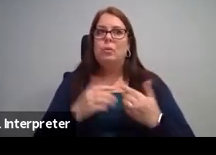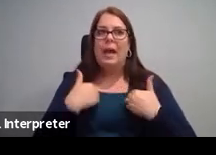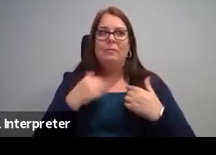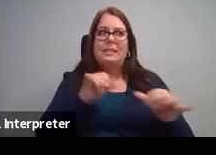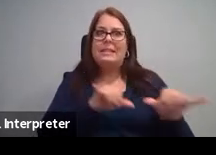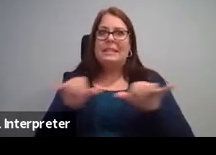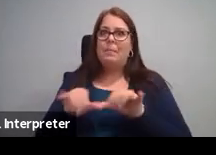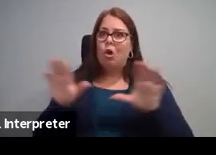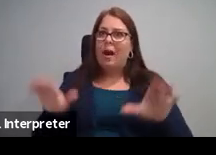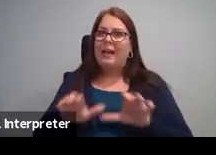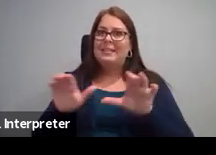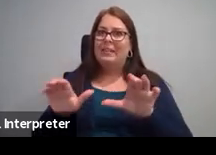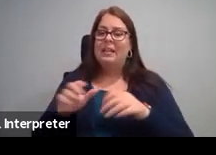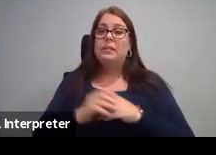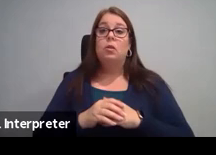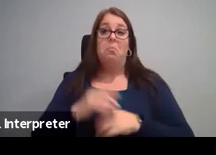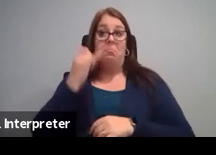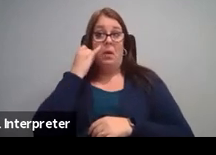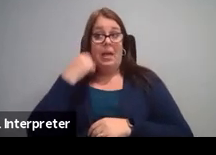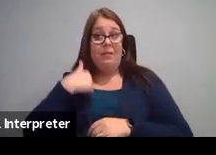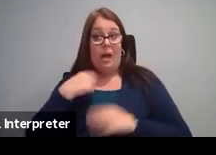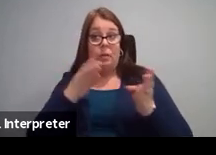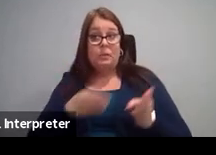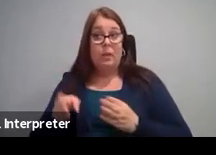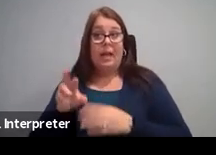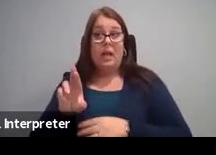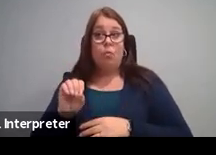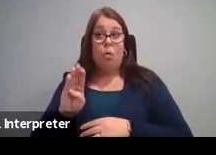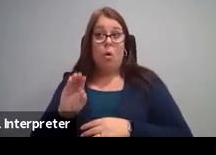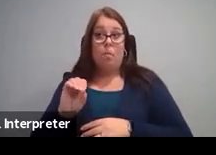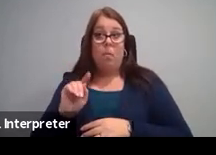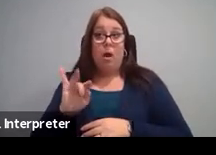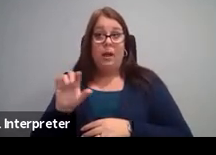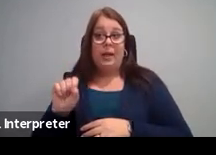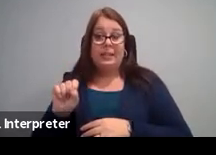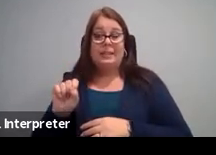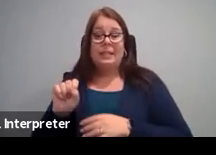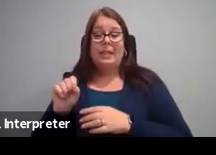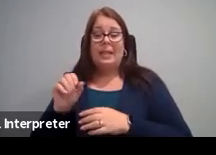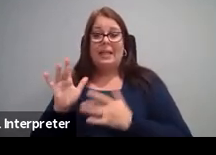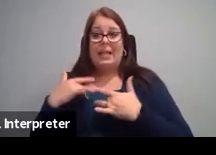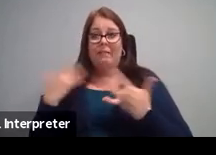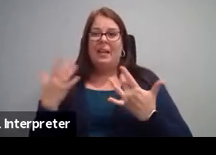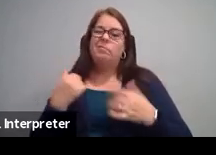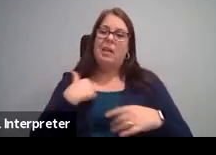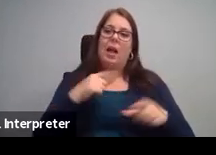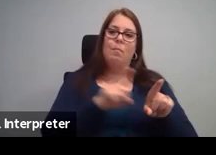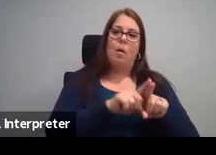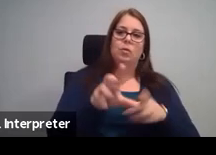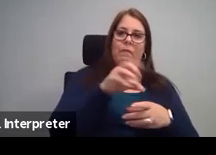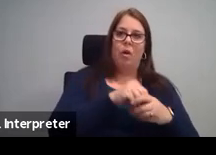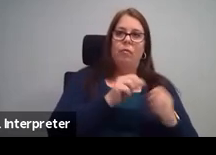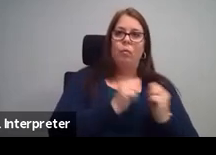Laurie Arnold: So if I was planning that robotics event. And I'm also involved in an event called see glide, which is an underwater autonomous vehicle competition.